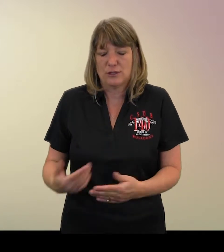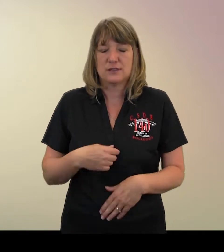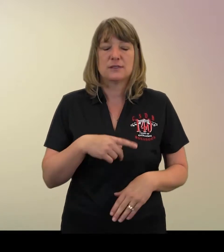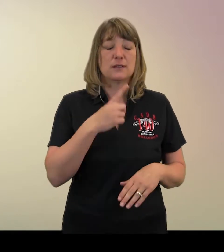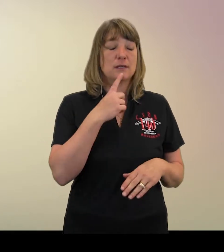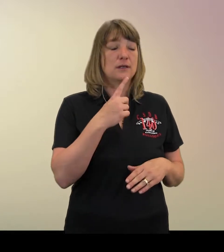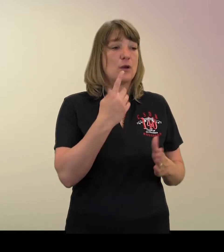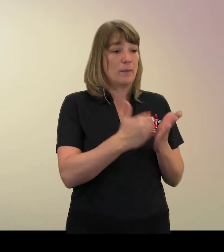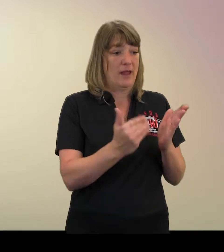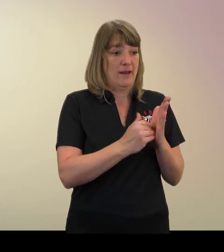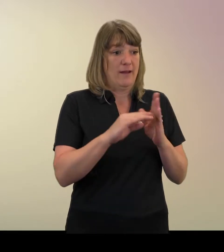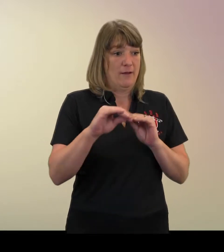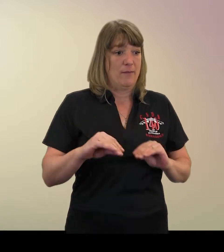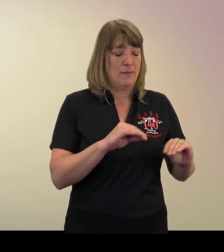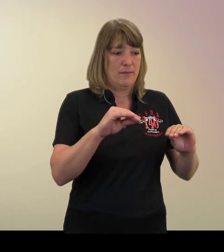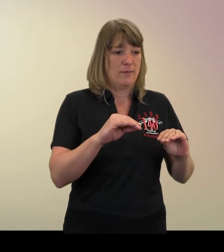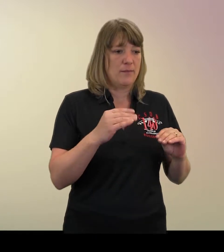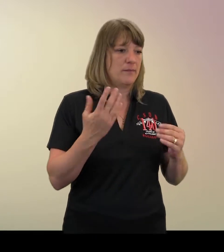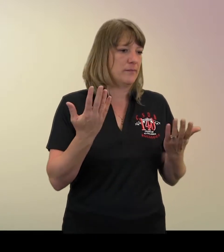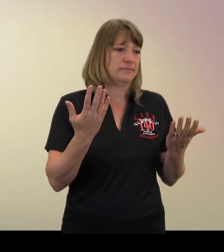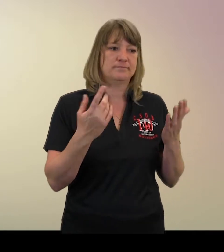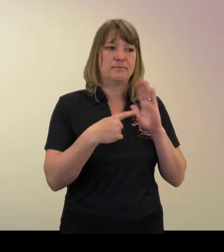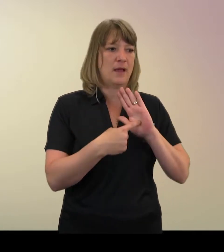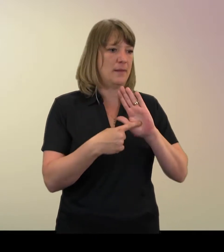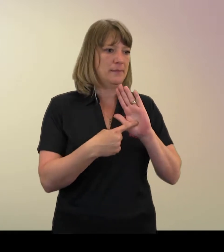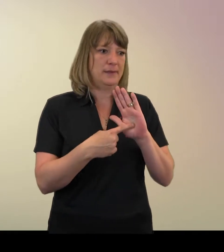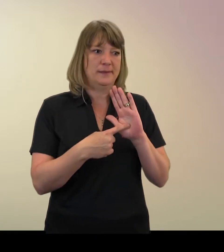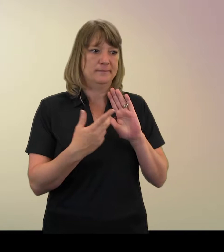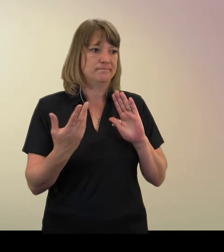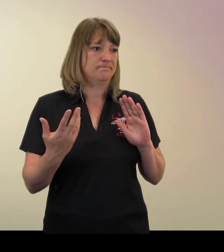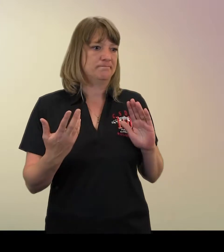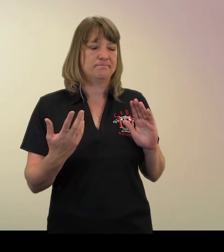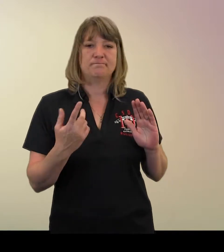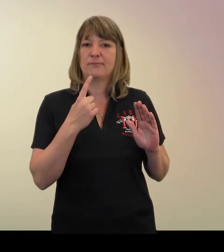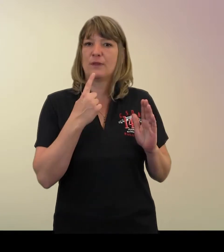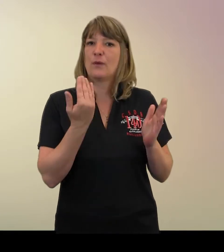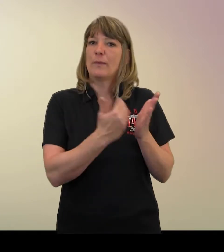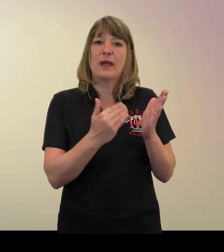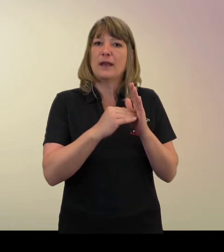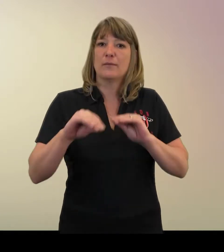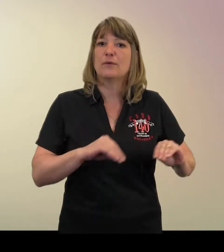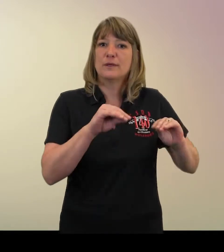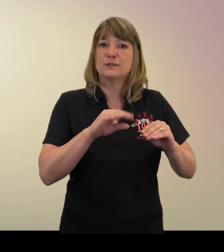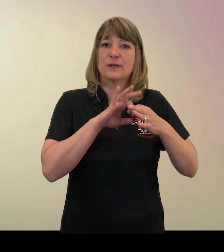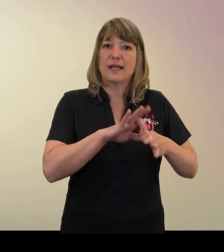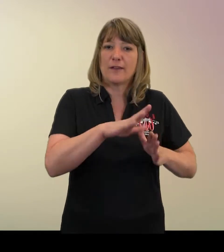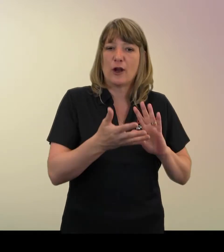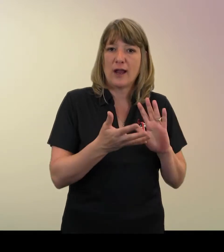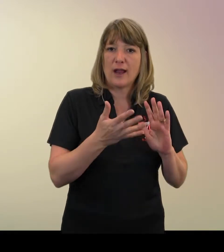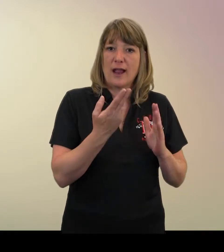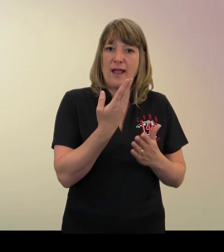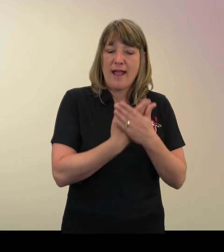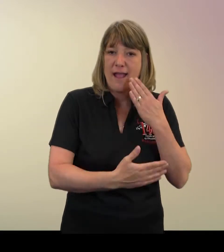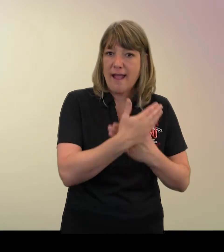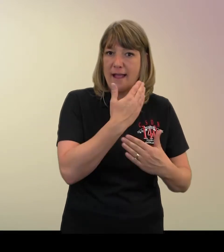movements that I'm referring to, might be repetitive movements with their hands or stereotyped